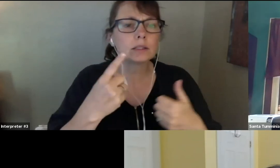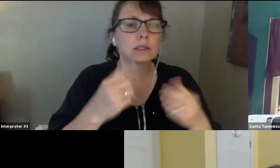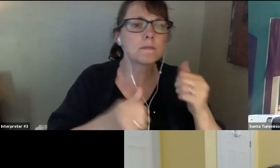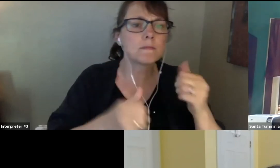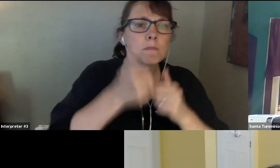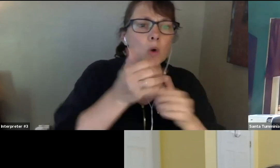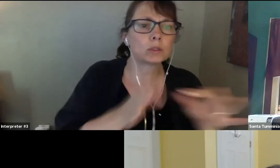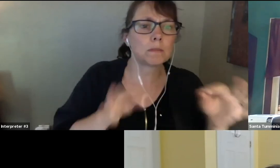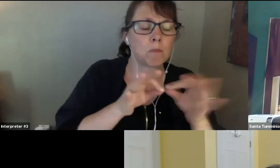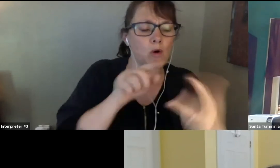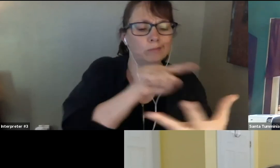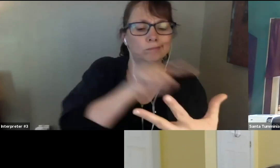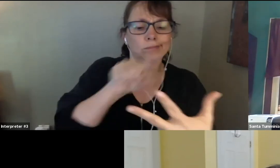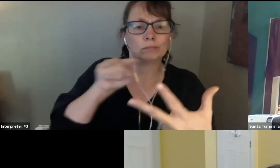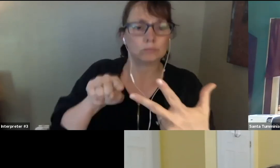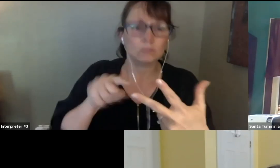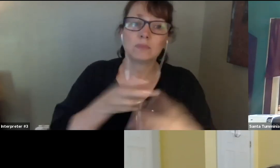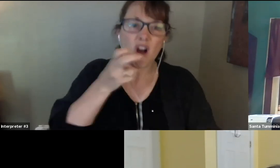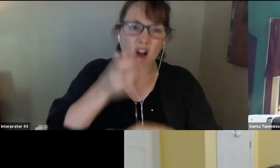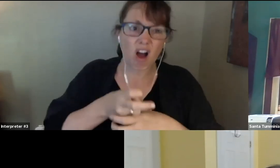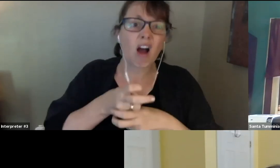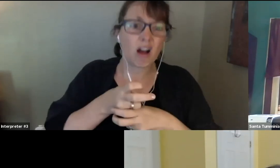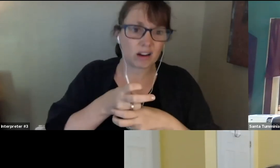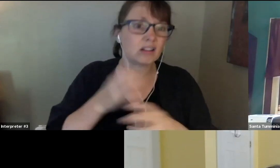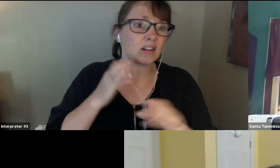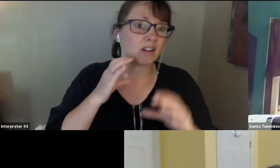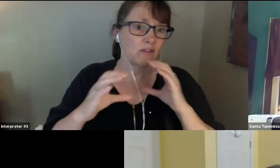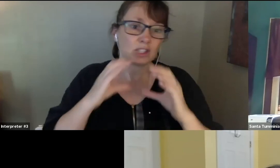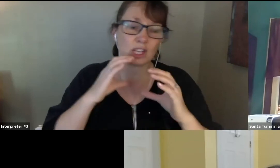hard conversations that at least on our panel we haven’t had yet, but I think they’re